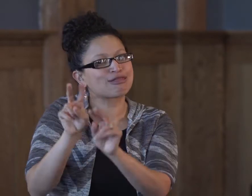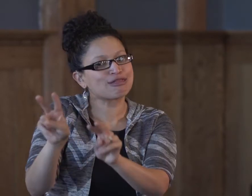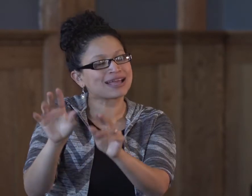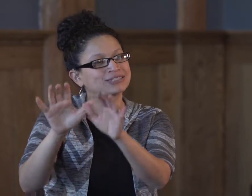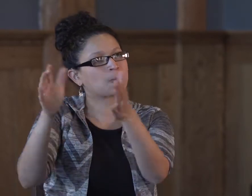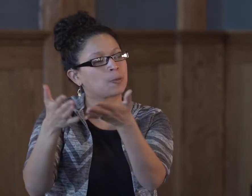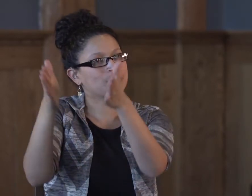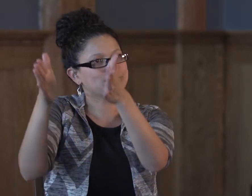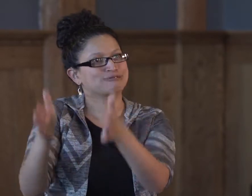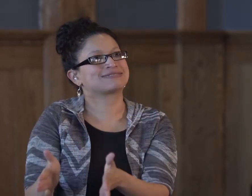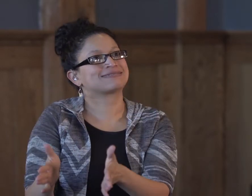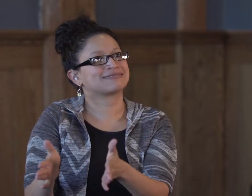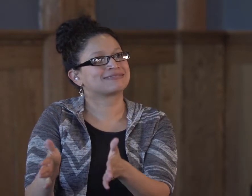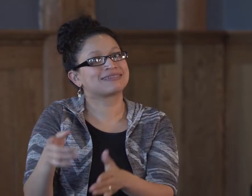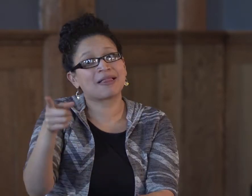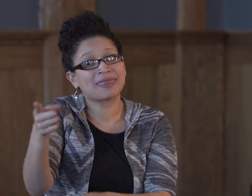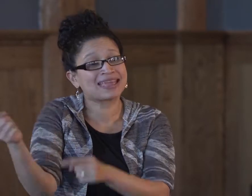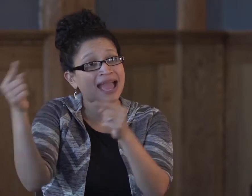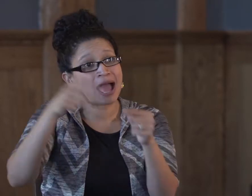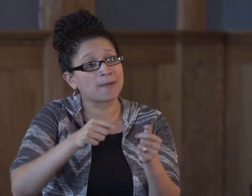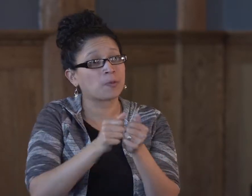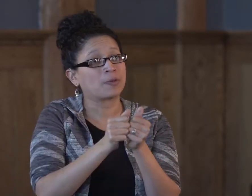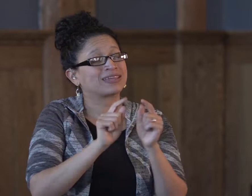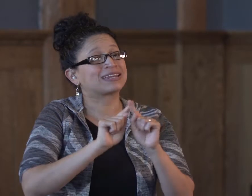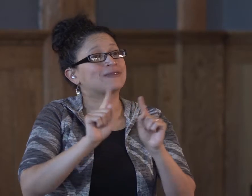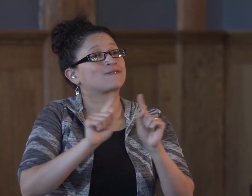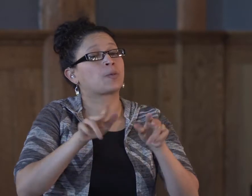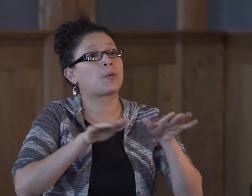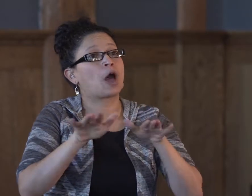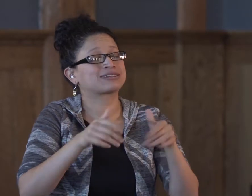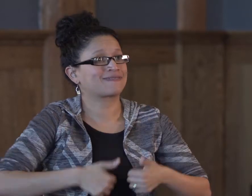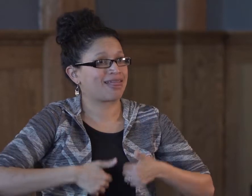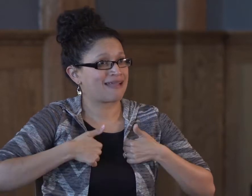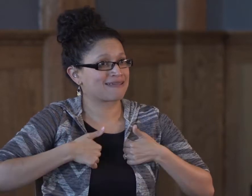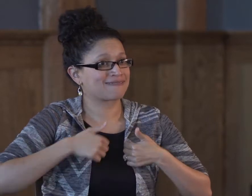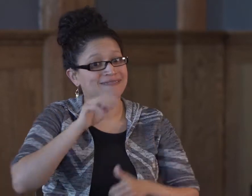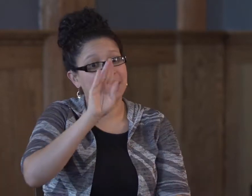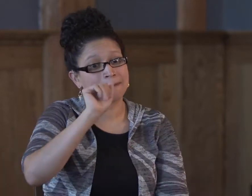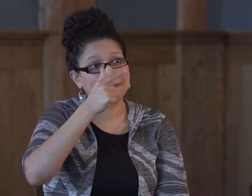looking at a Deaf victim as disabled, so, considering them as a whole person. They have